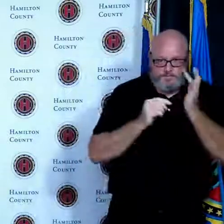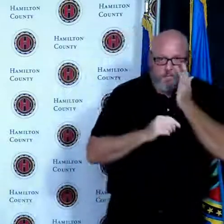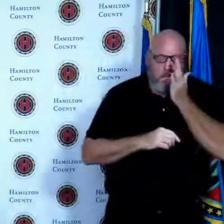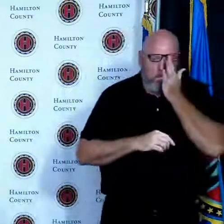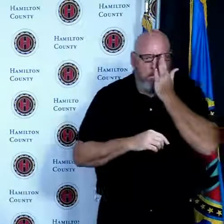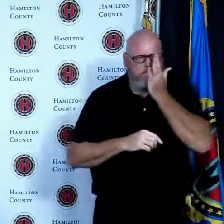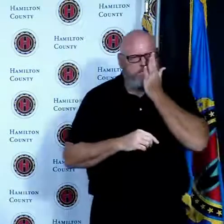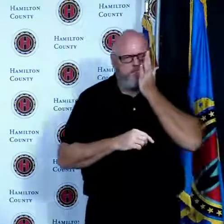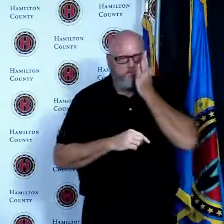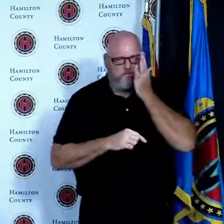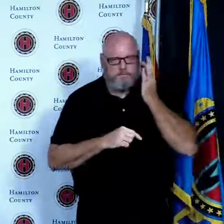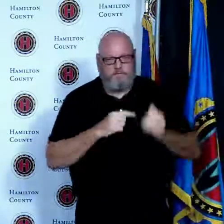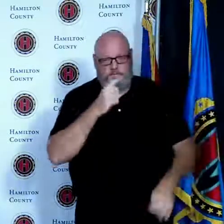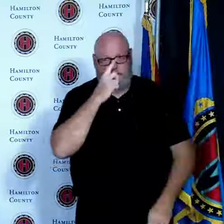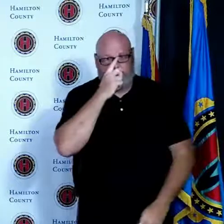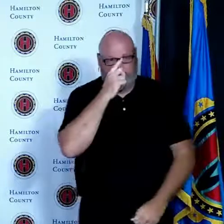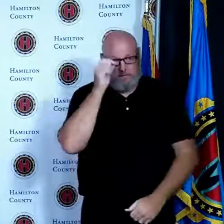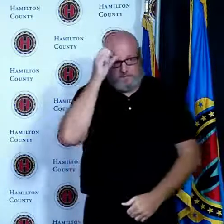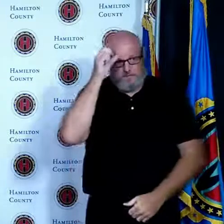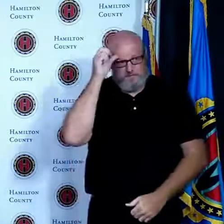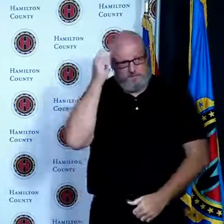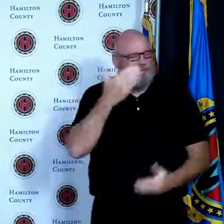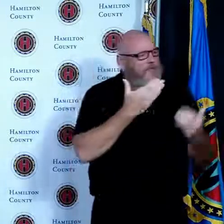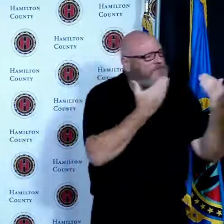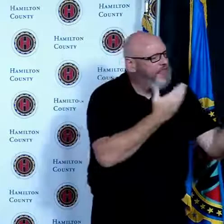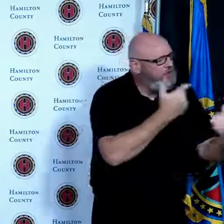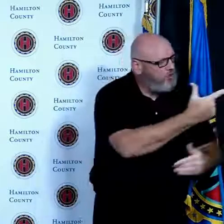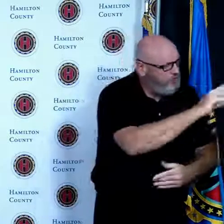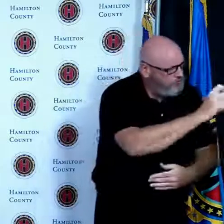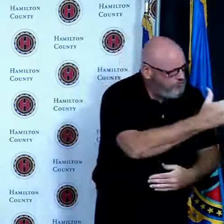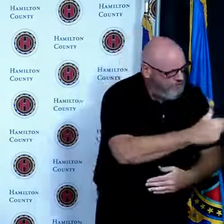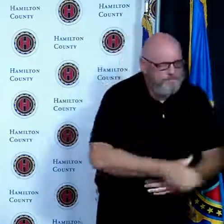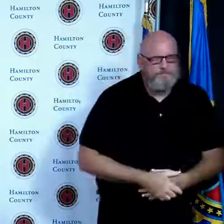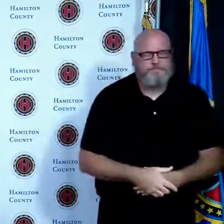thank you Greg and now I'm pleased to welcome